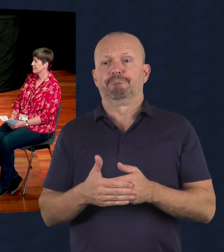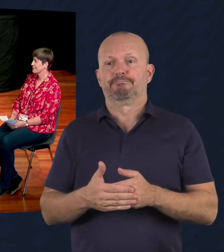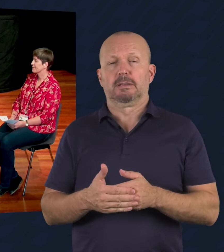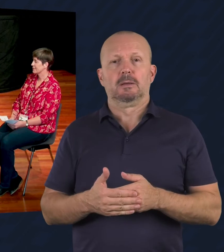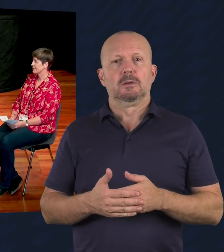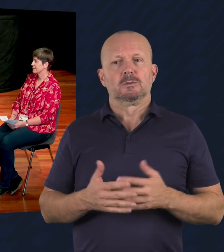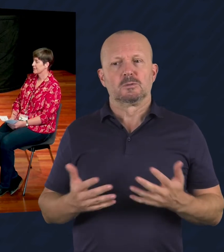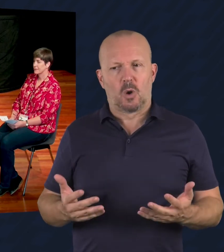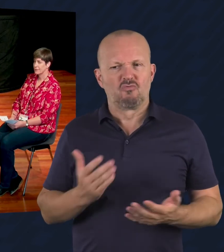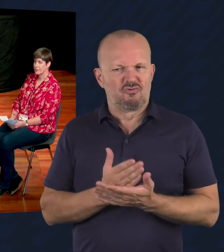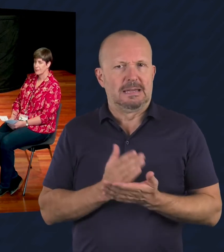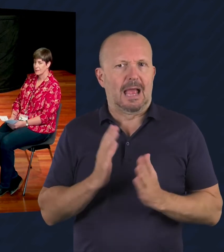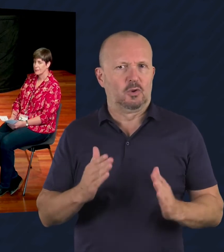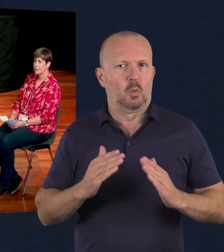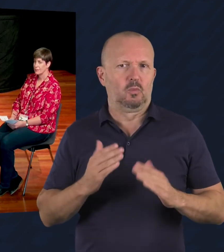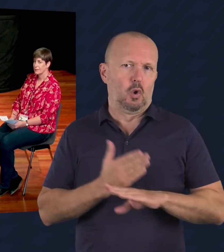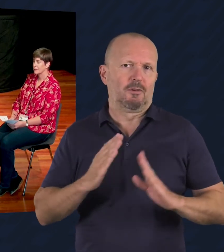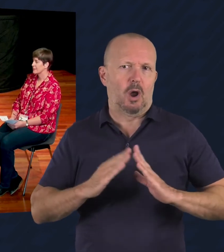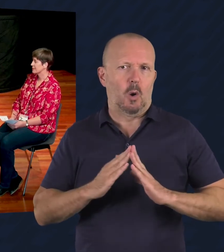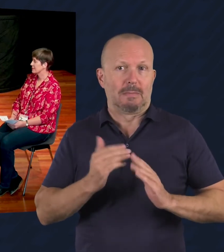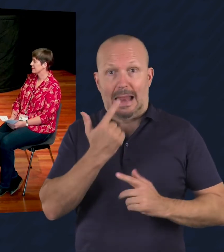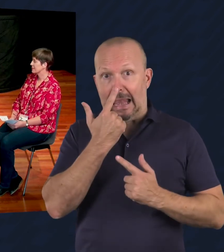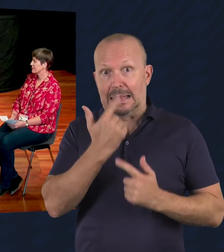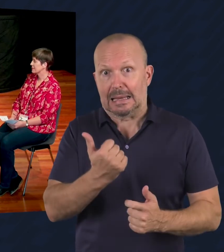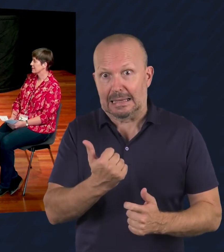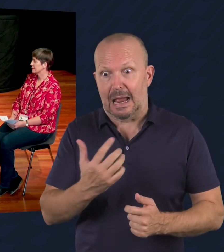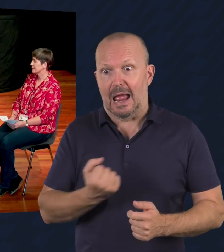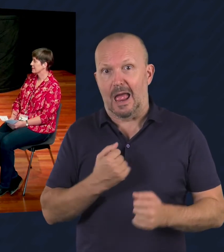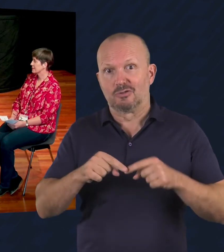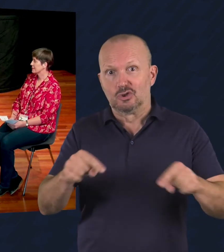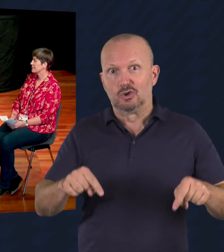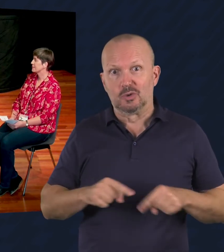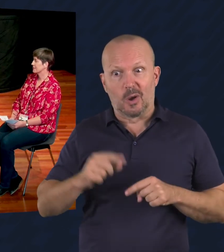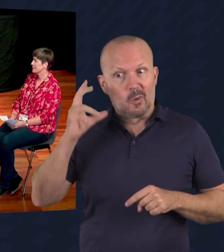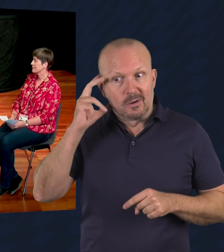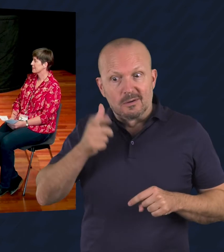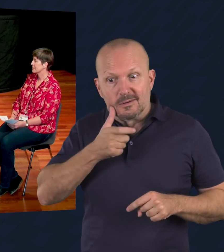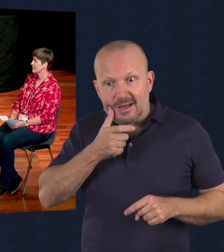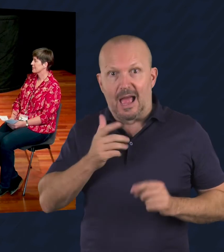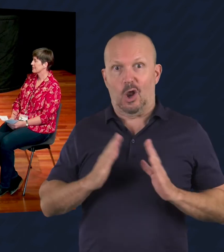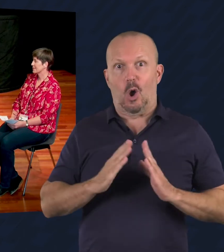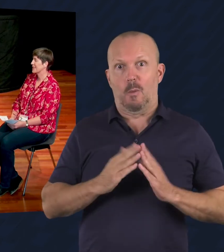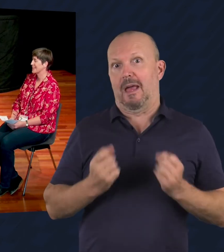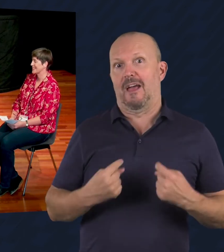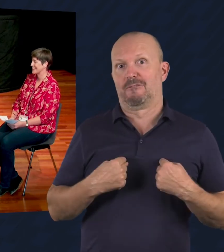to do with a bunch of us working from home. And I happen to have a studio at home, which I guess, not everybody has a studio at home.